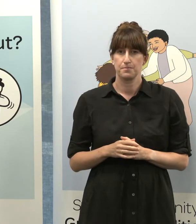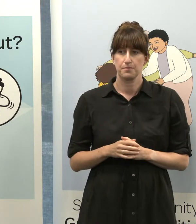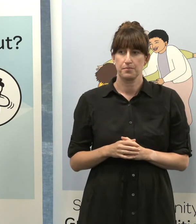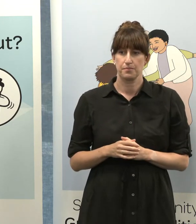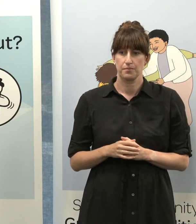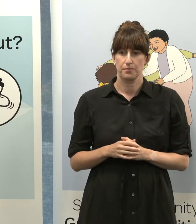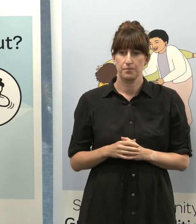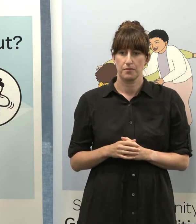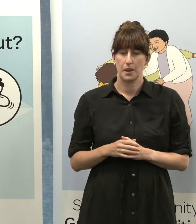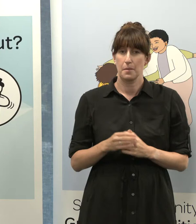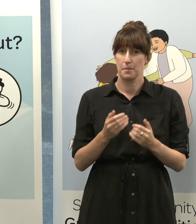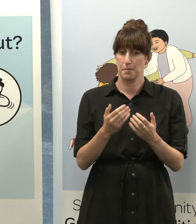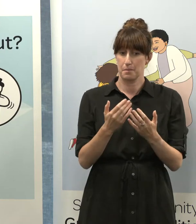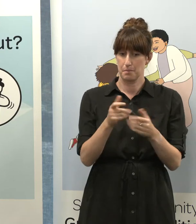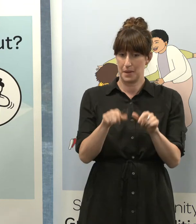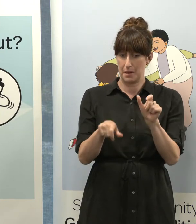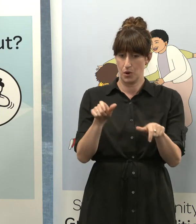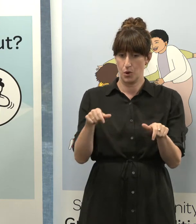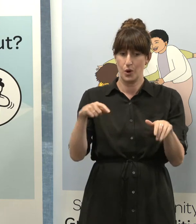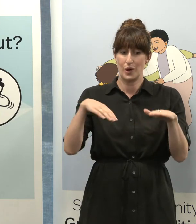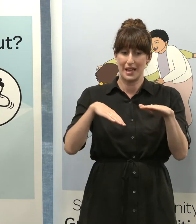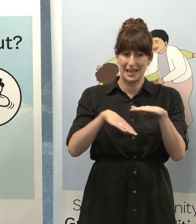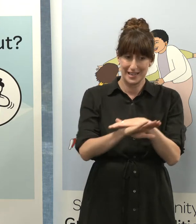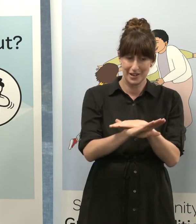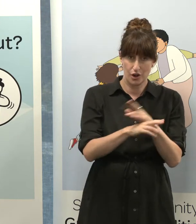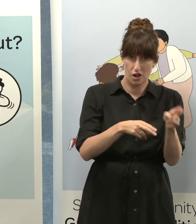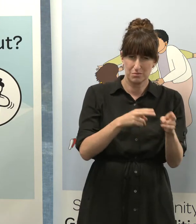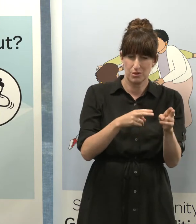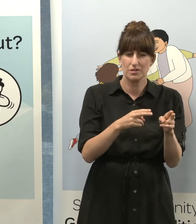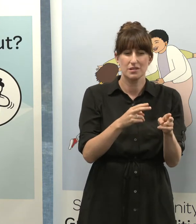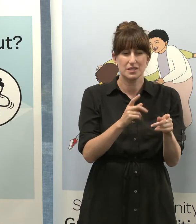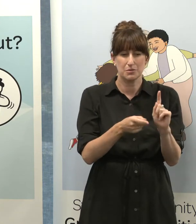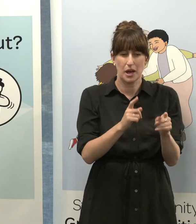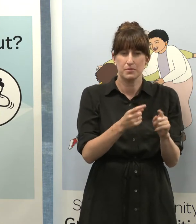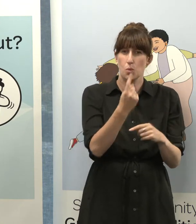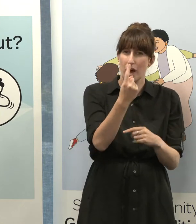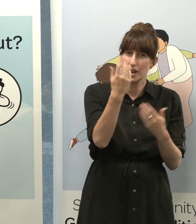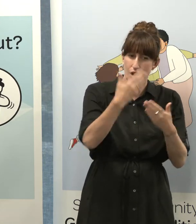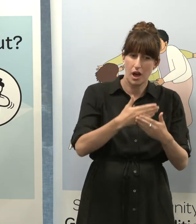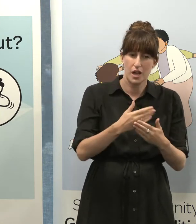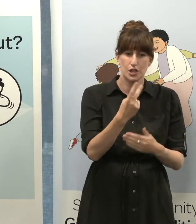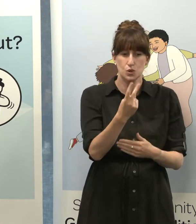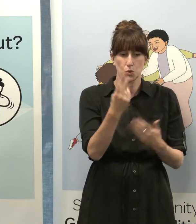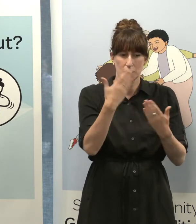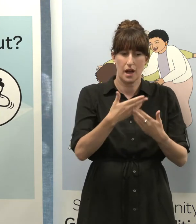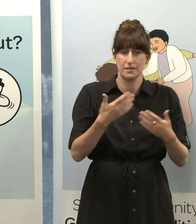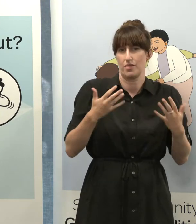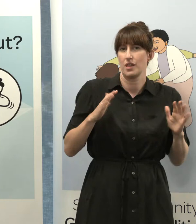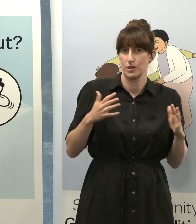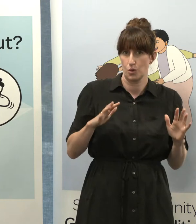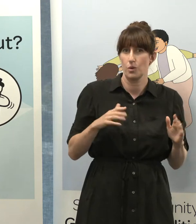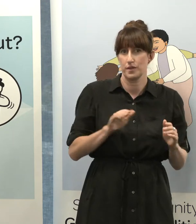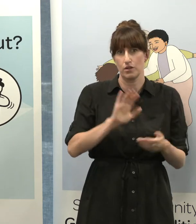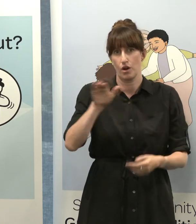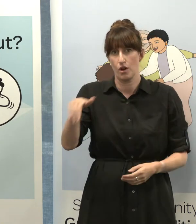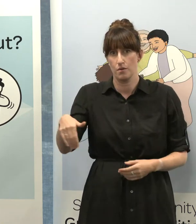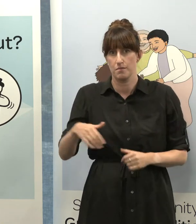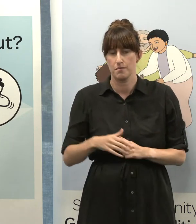this point in time. Just to go back and reiterate